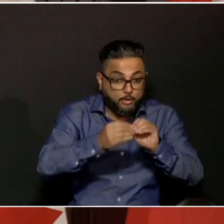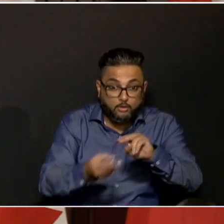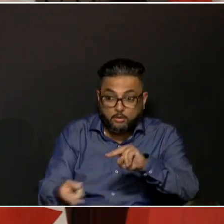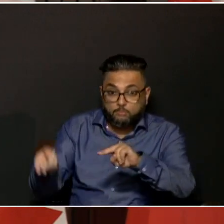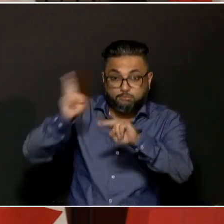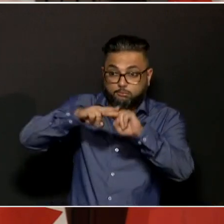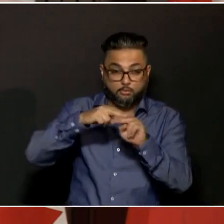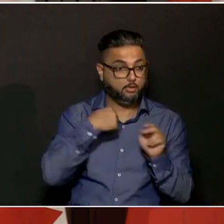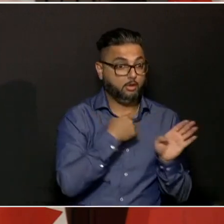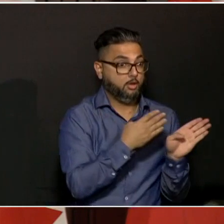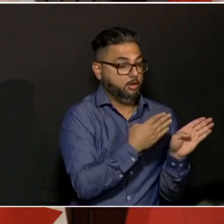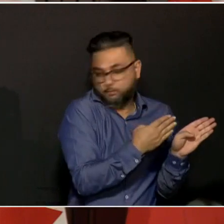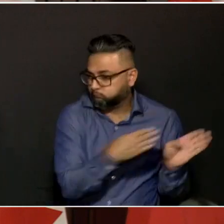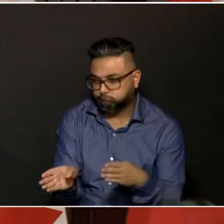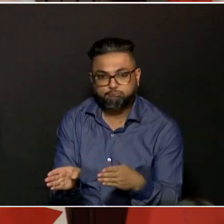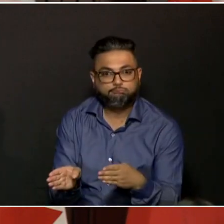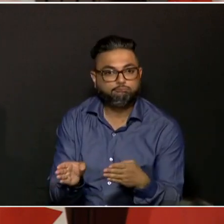and you have to read and react as cases jump